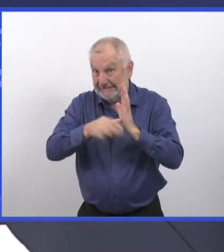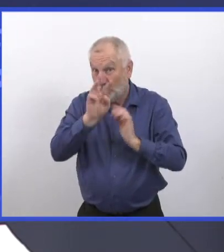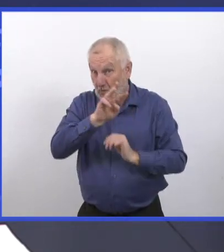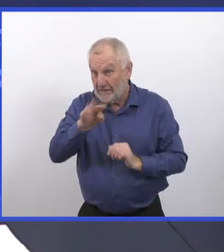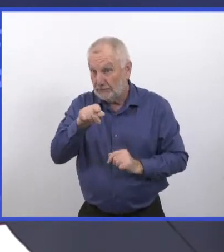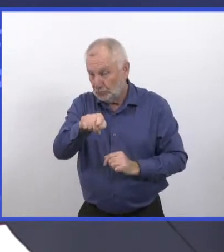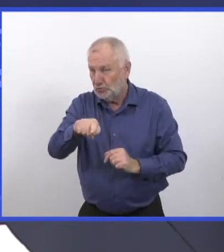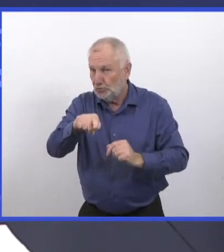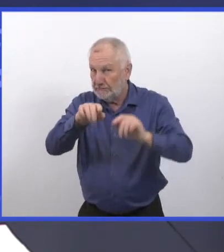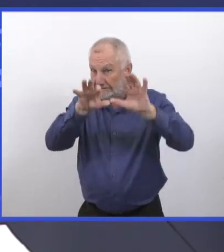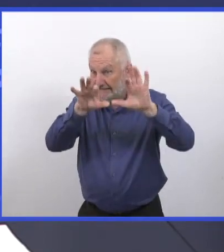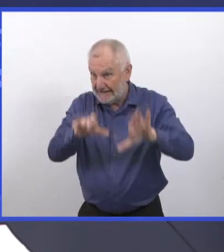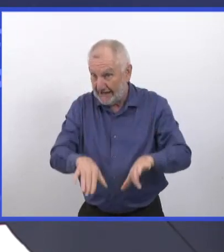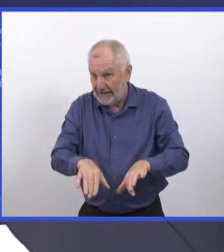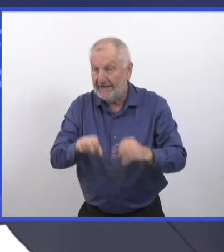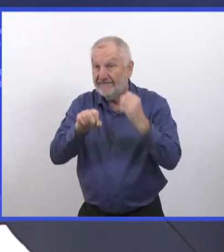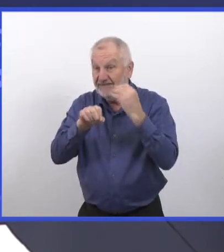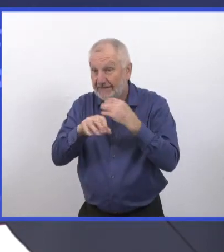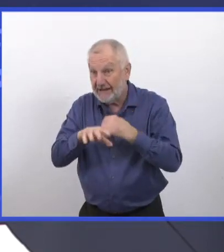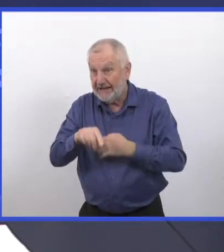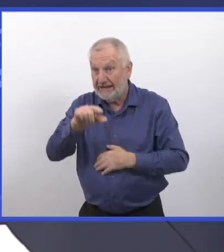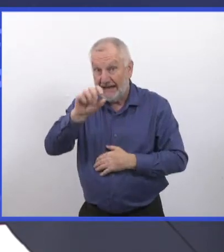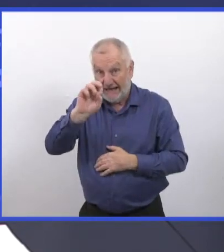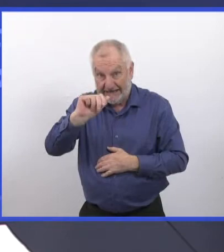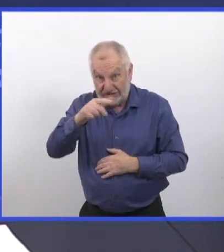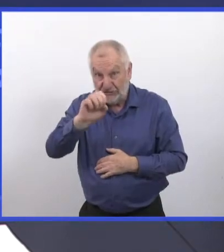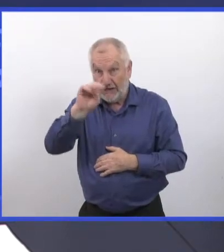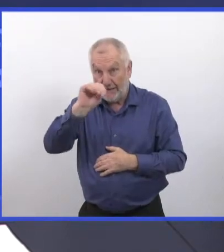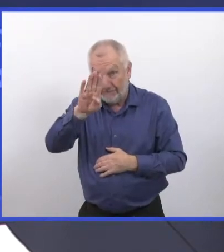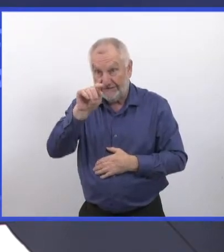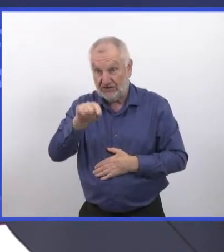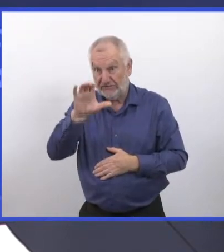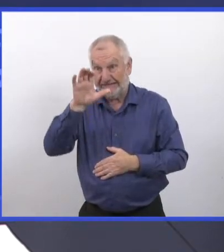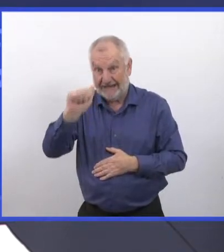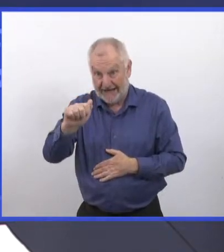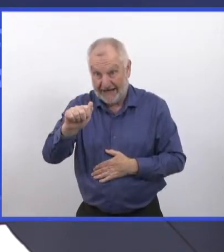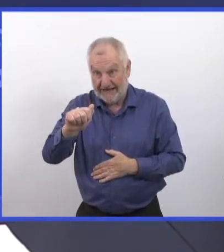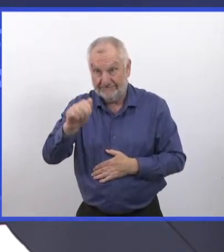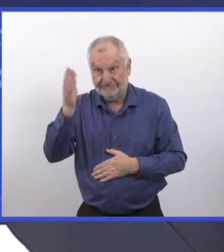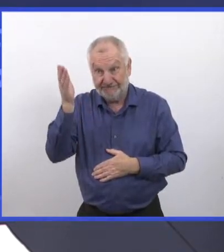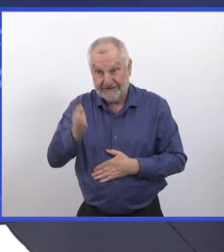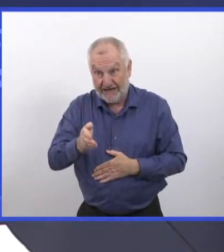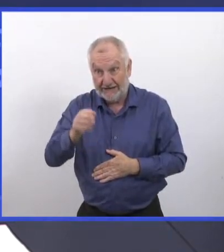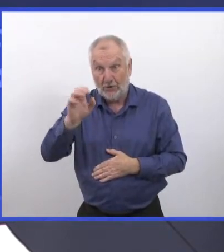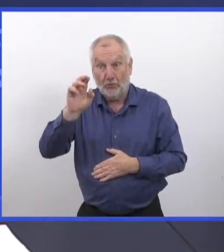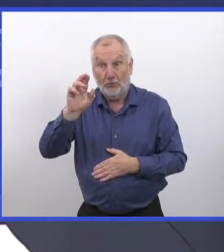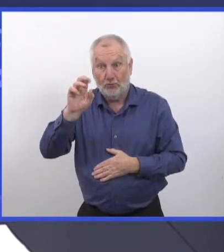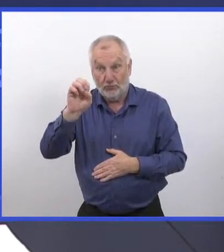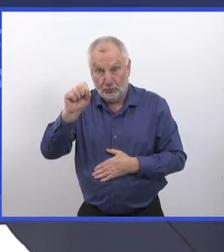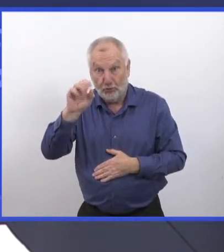It can cause some architectural changes to one's heart, which, again, you know, once you're having trouble breathing, your heart pumps harder,